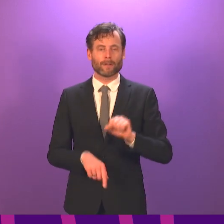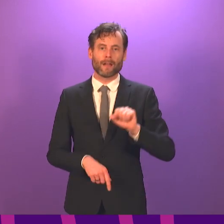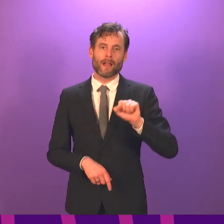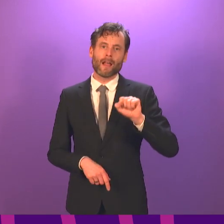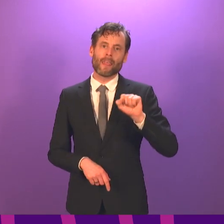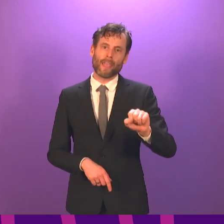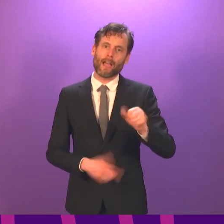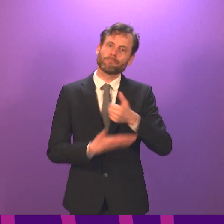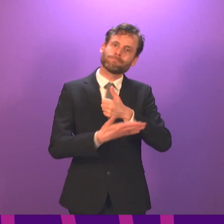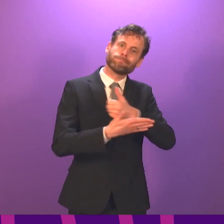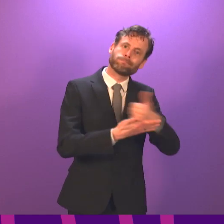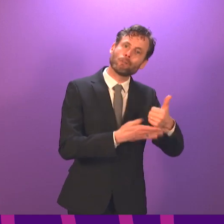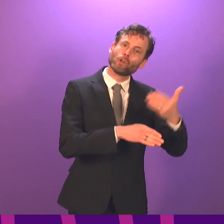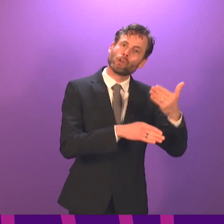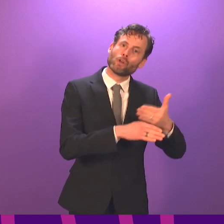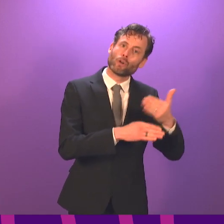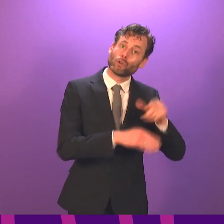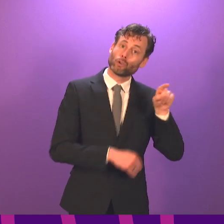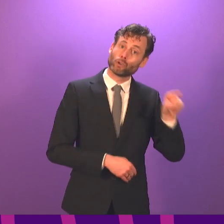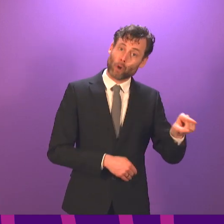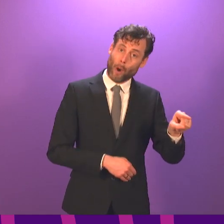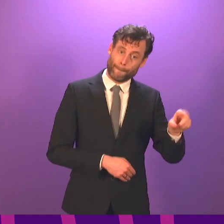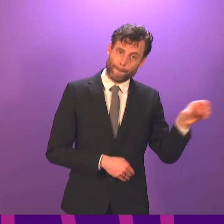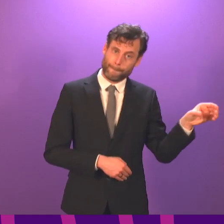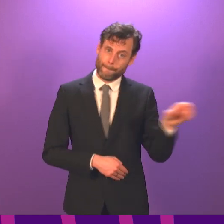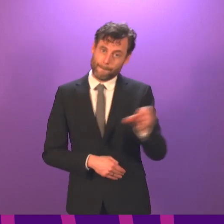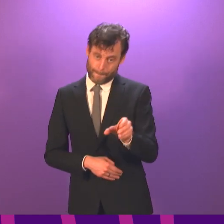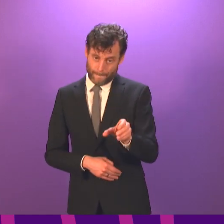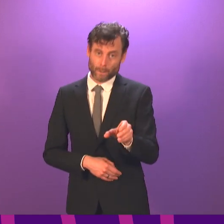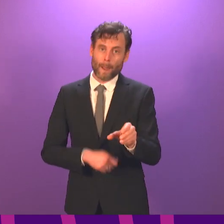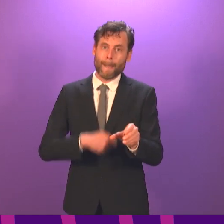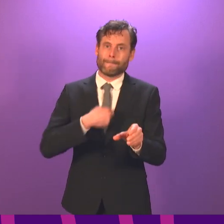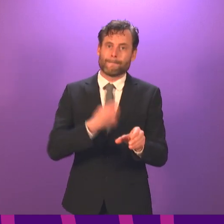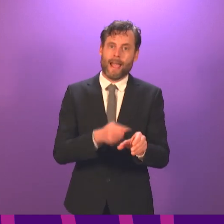the job that they do. Obviously—I am not making any comment on the fairness or unfairness